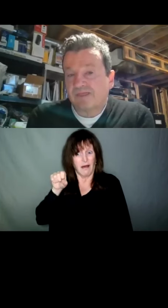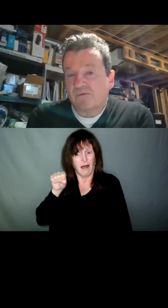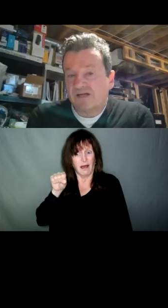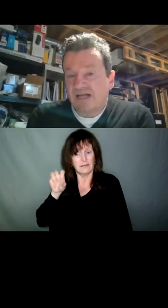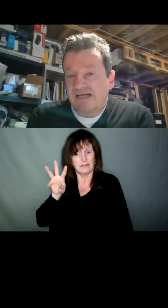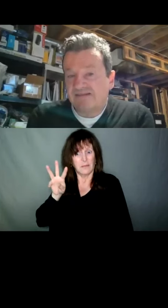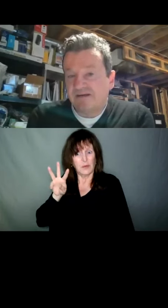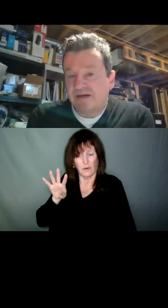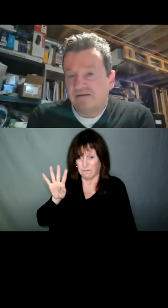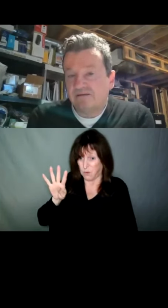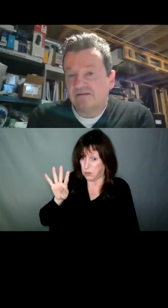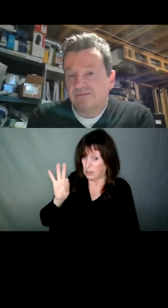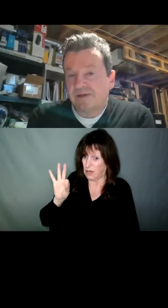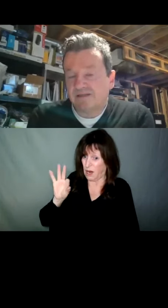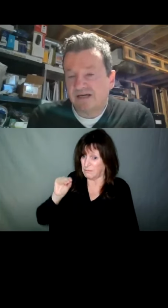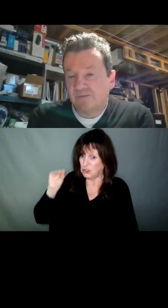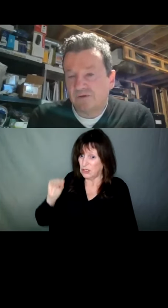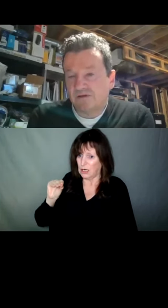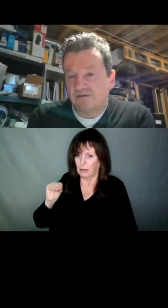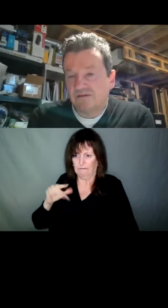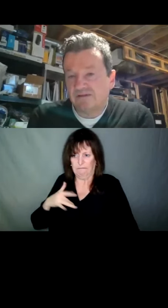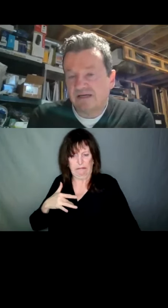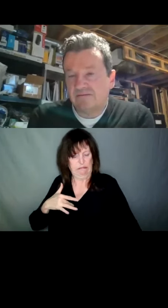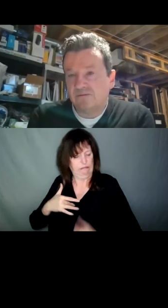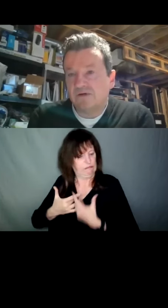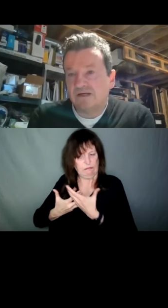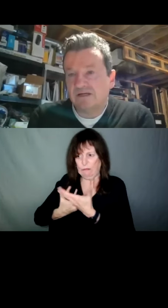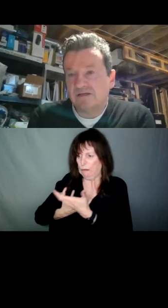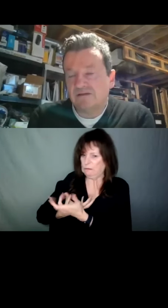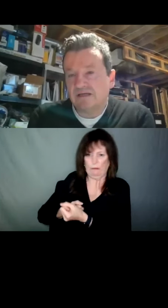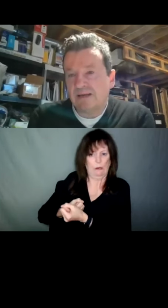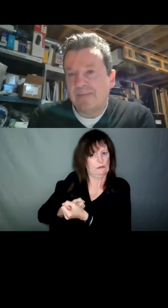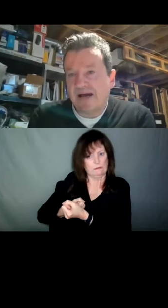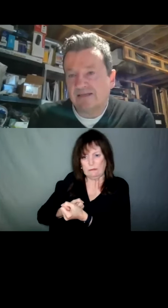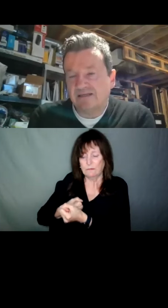were not confident about Covid -19 vaccine.